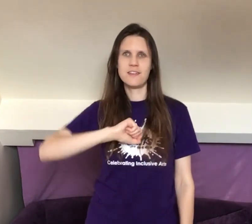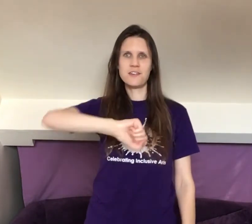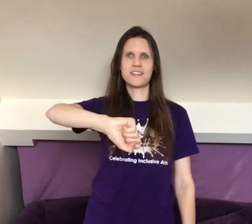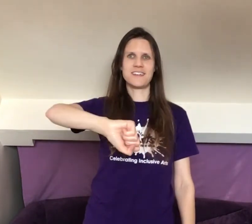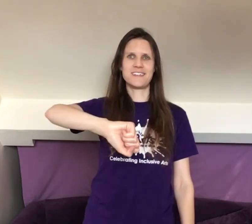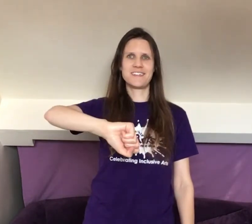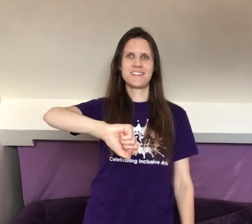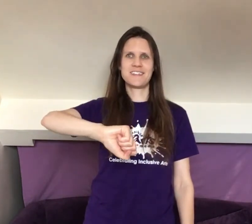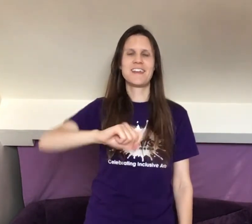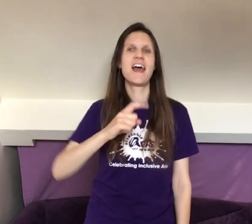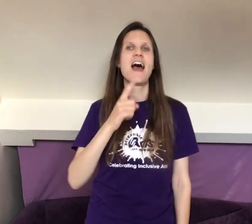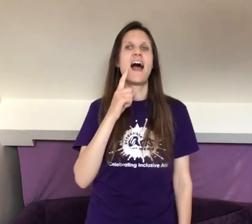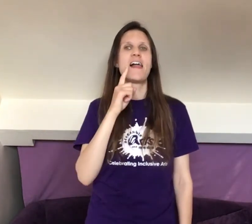Your turn.